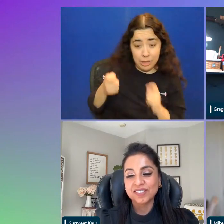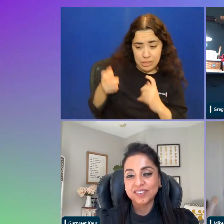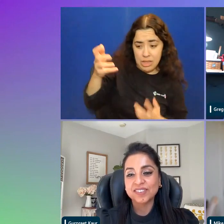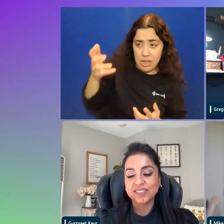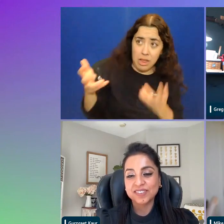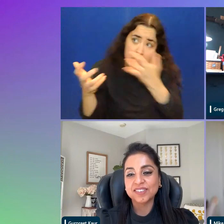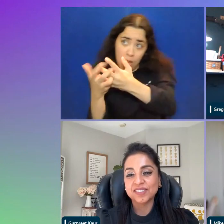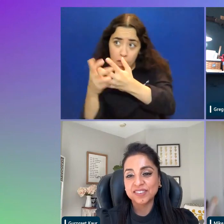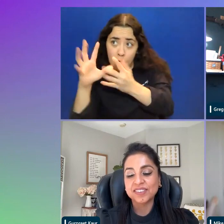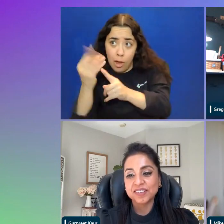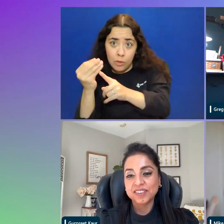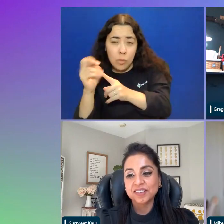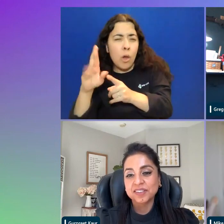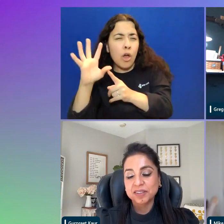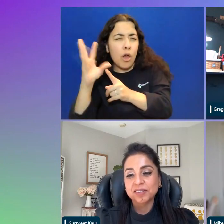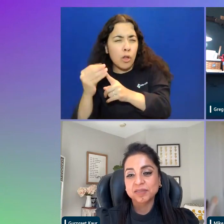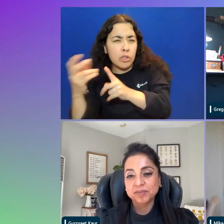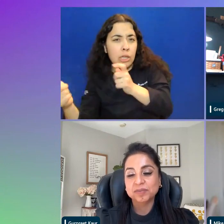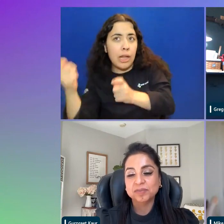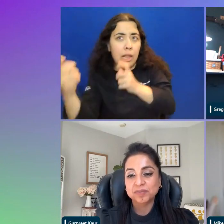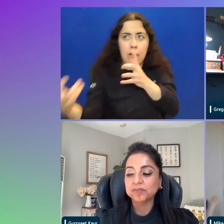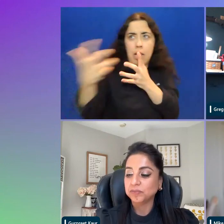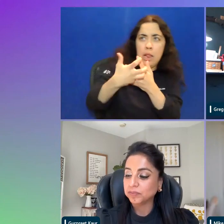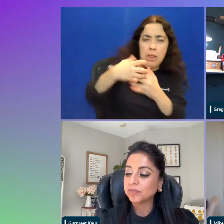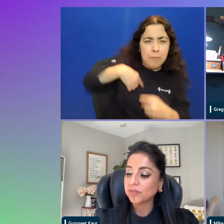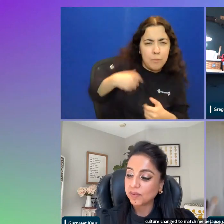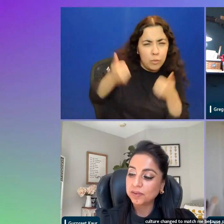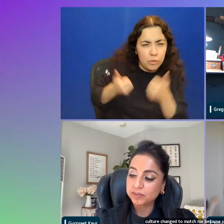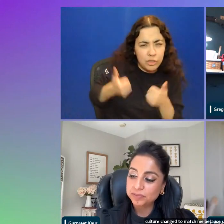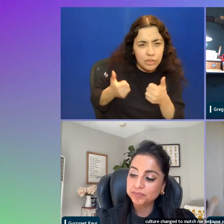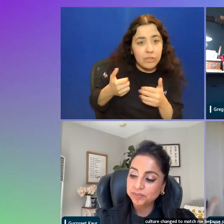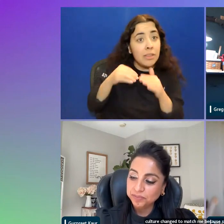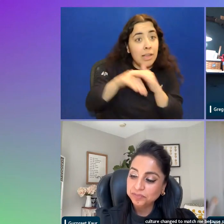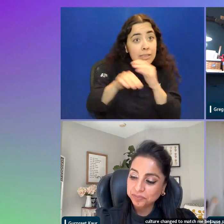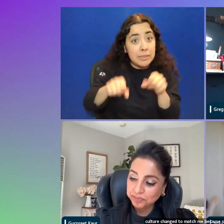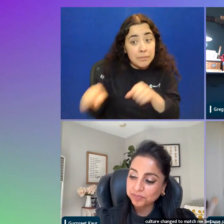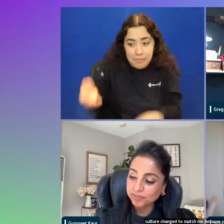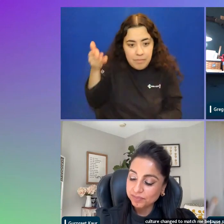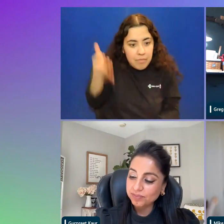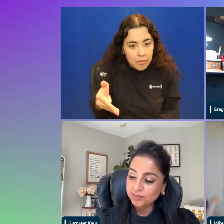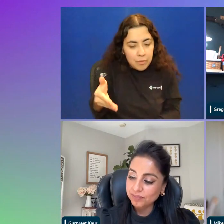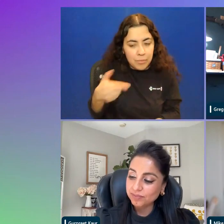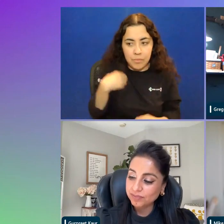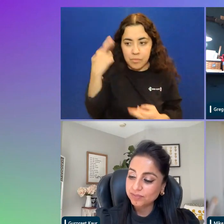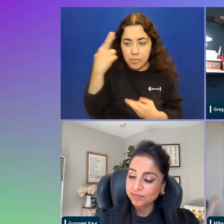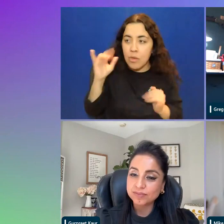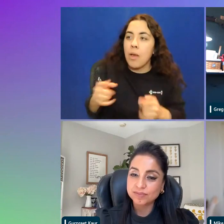is a thing. And what I realized was I had finally found that slipstream where I was speaking the language of the company and